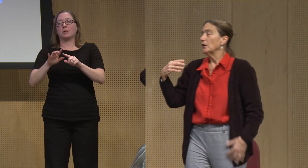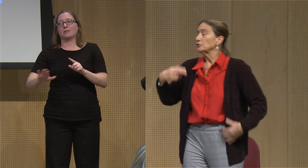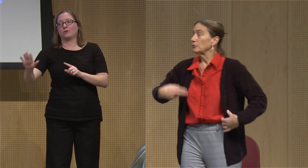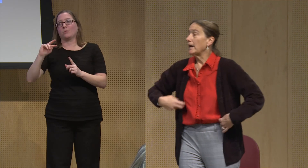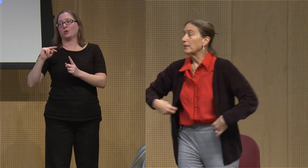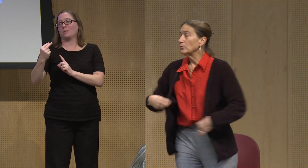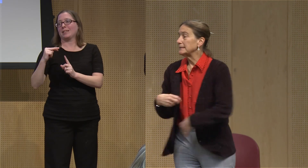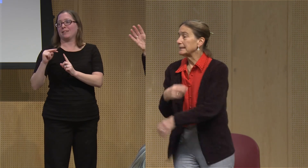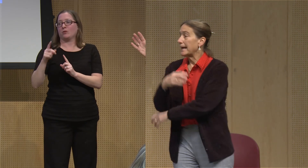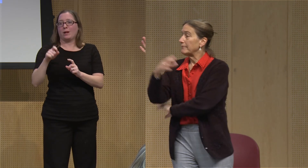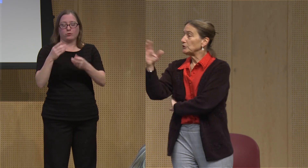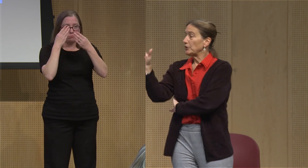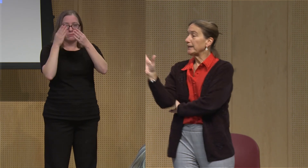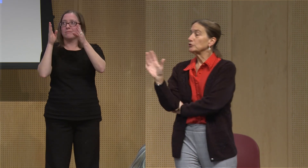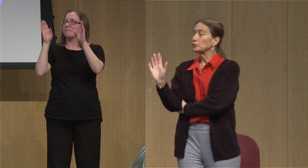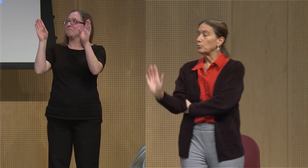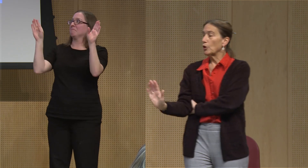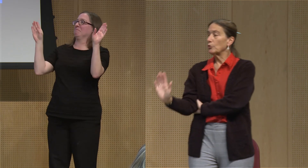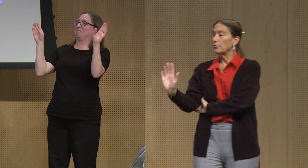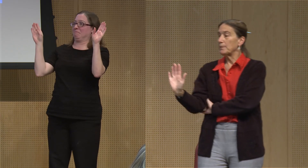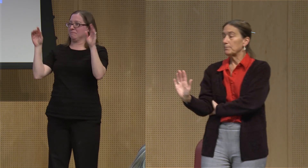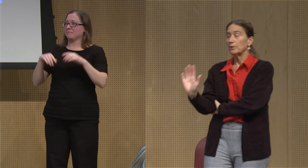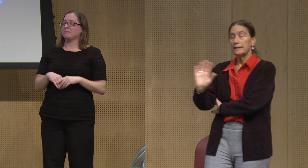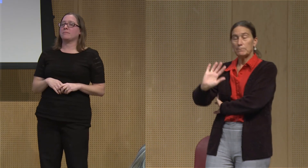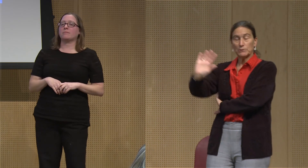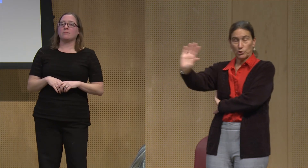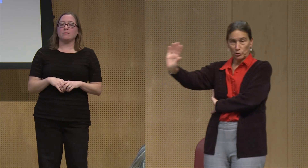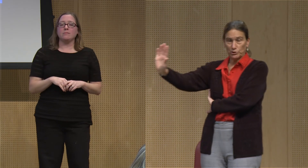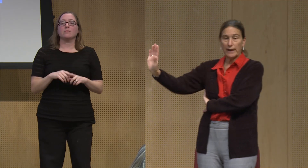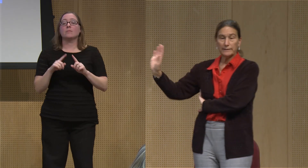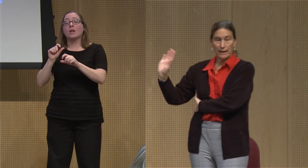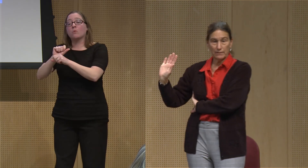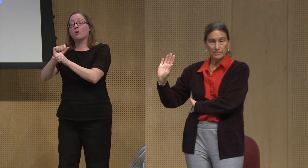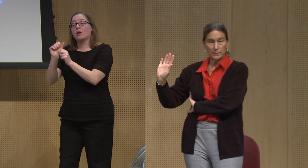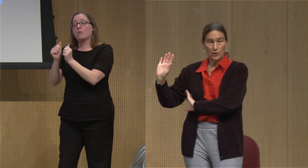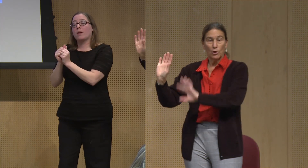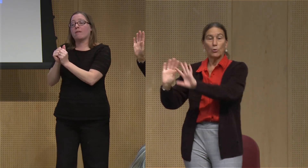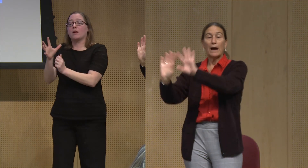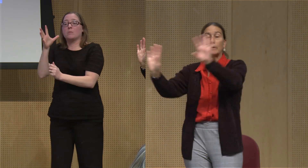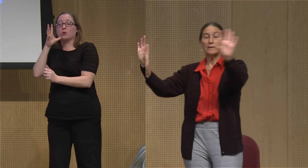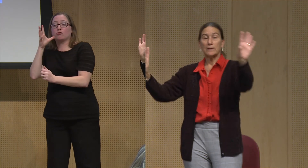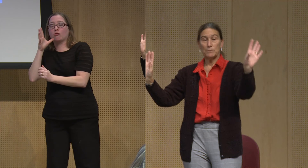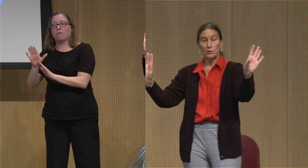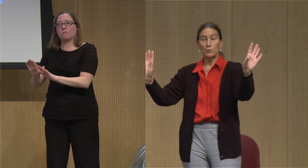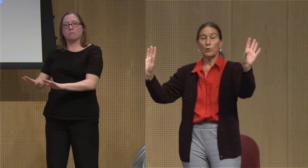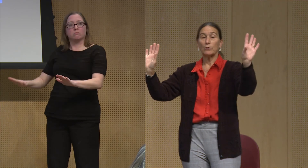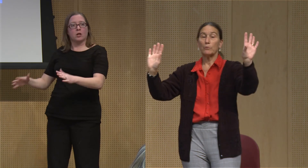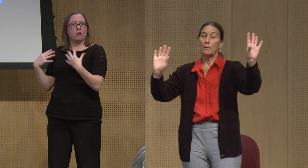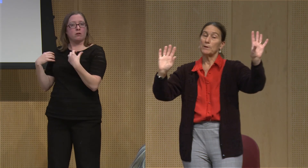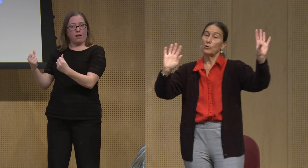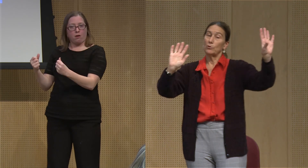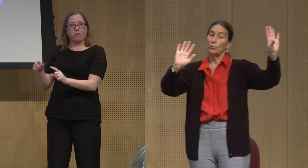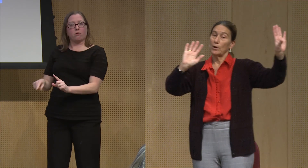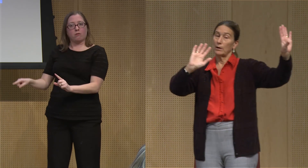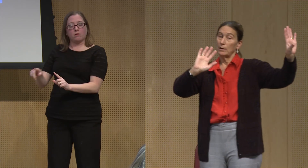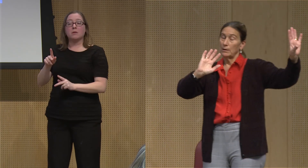SO NOT ONLY DID I HAVE A CHANCE TO WORK WITH PEOPLE IN MATERNAL AND CHILD HEALTH WHO ARE OUT IN THE COMMUNITY WORKING WITH WOMEN WHO WERE